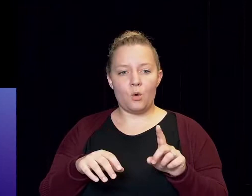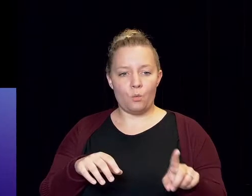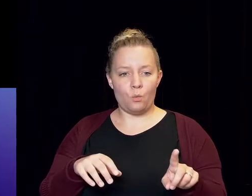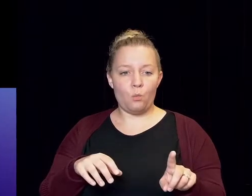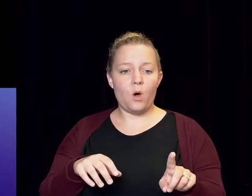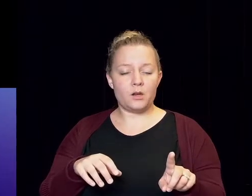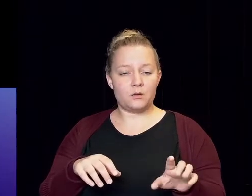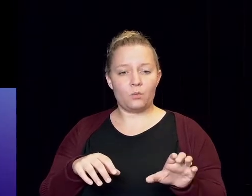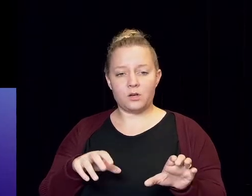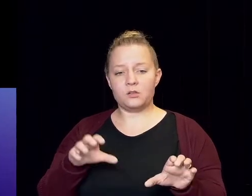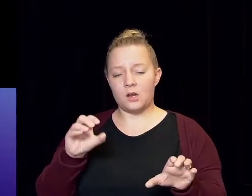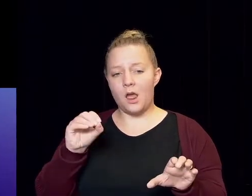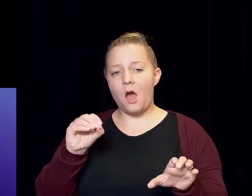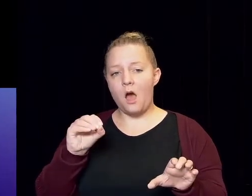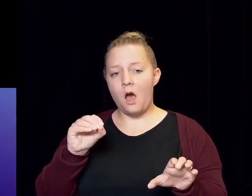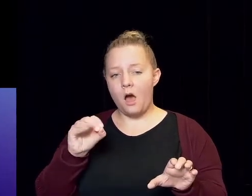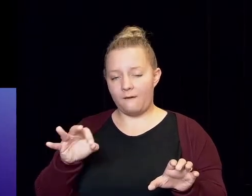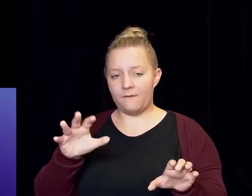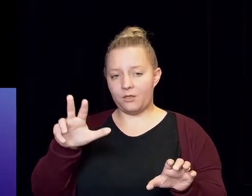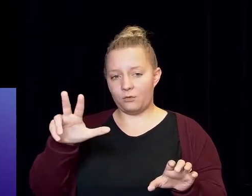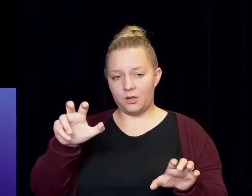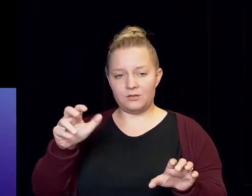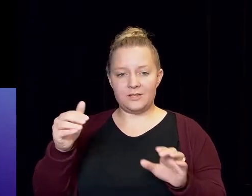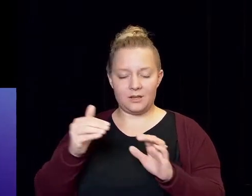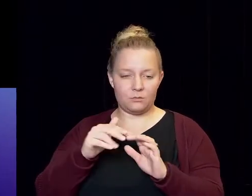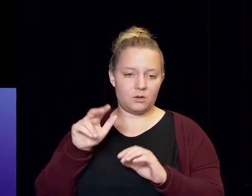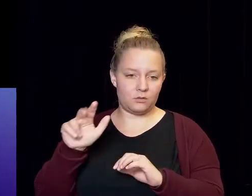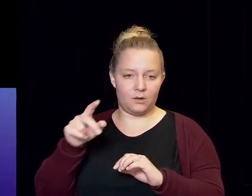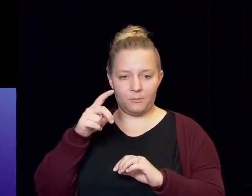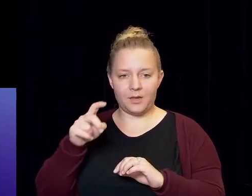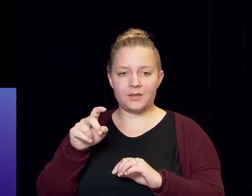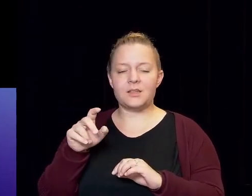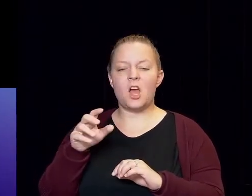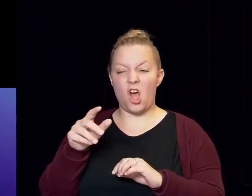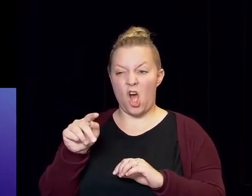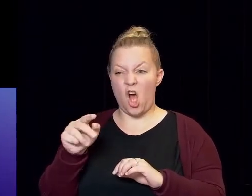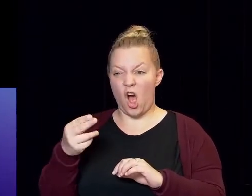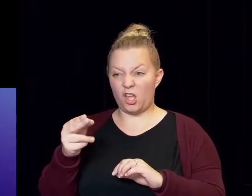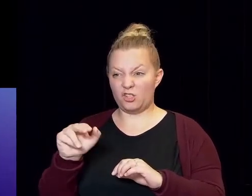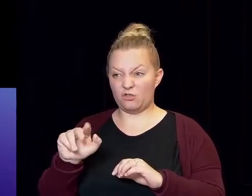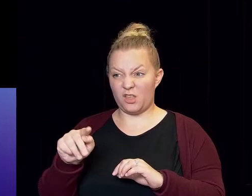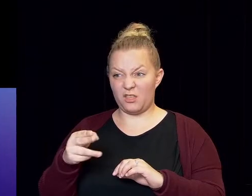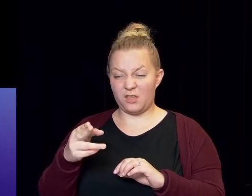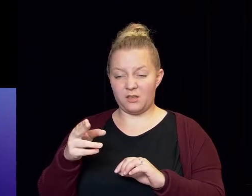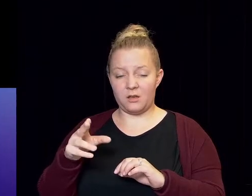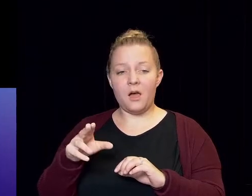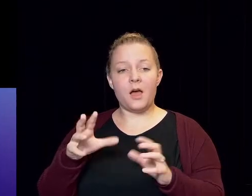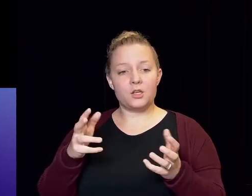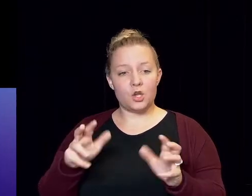300 is 3 because tenths hundredths. But, I don't want 1/100, I want 7/100.